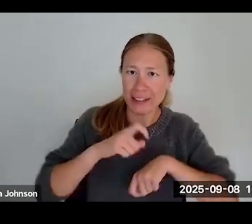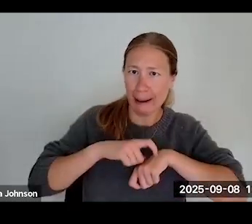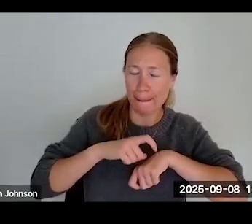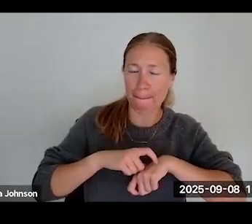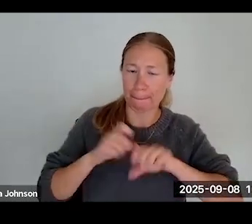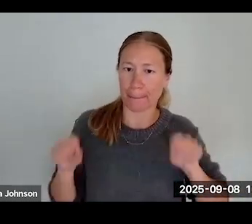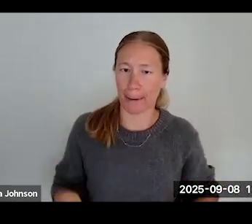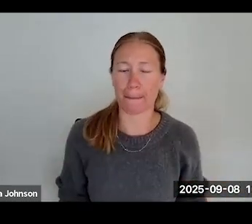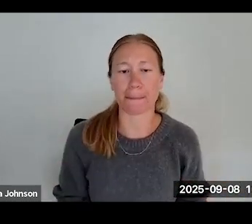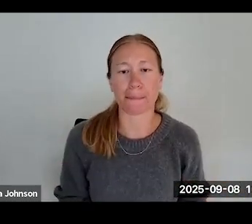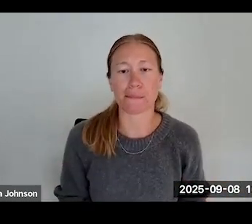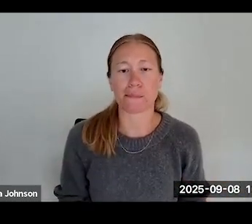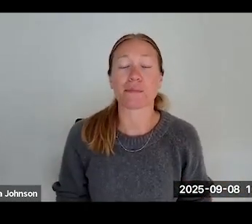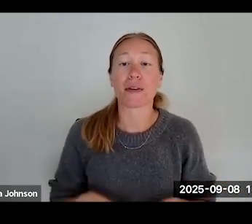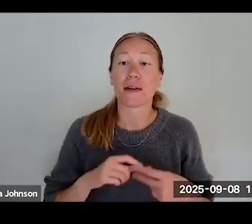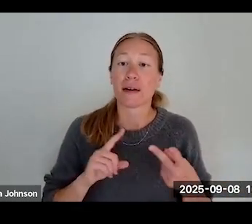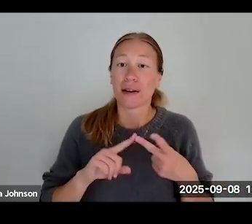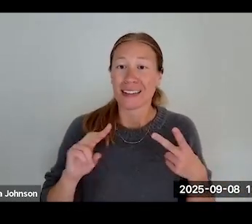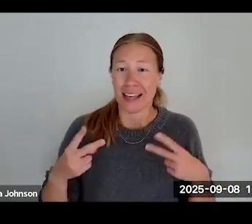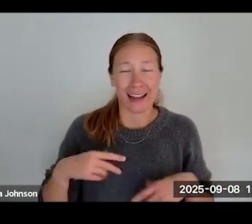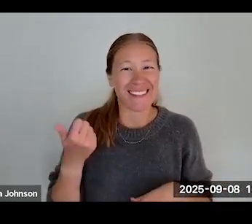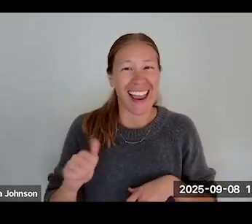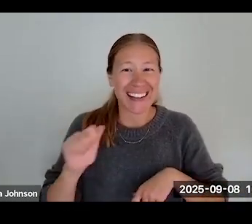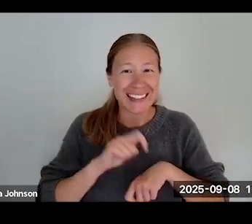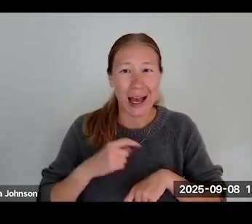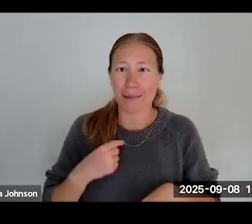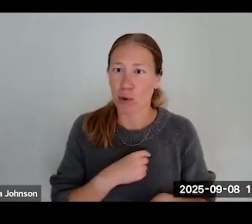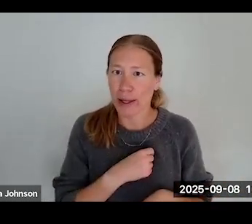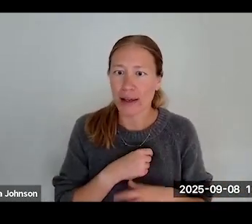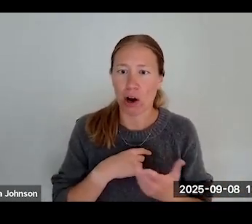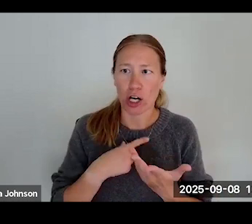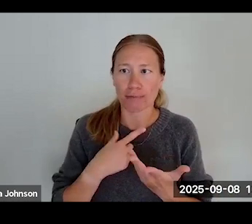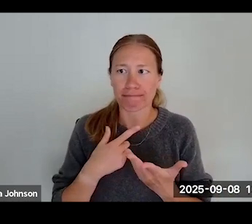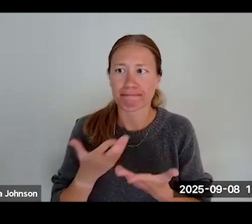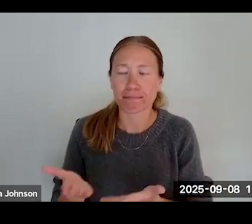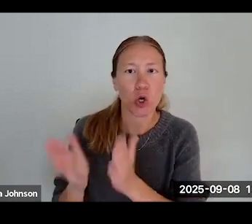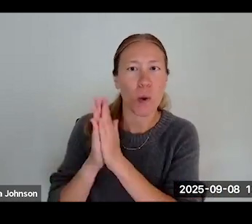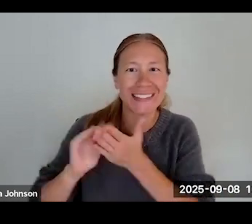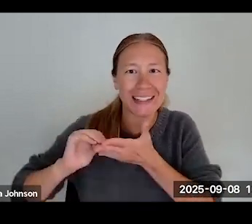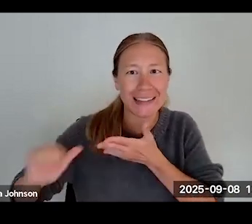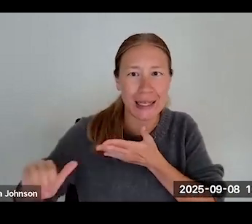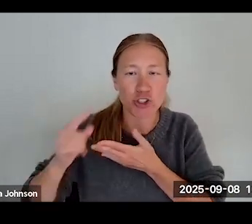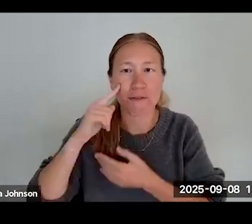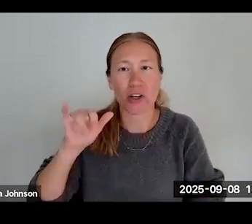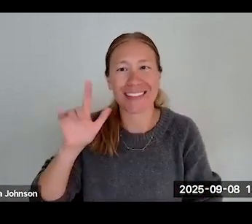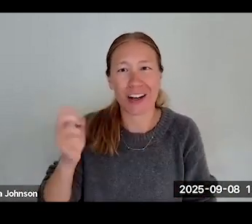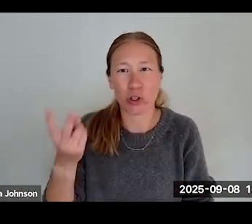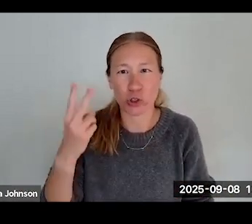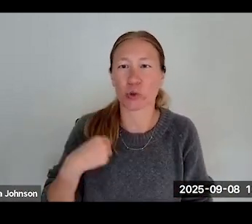Secondly, anytime we're making a case for an exception under Title II, we should really be documenting these decisions